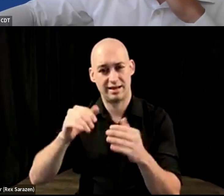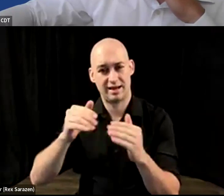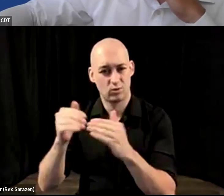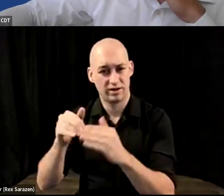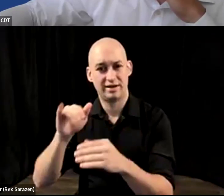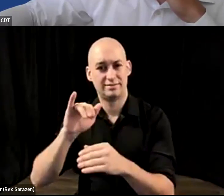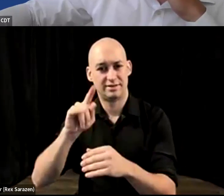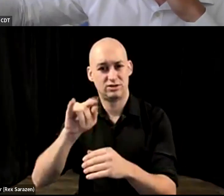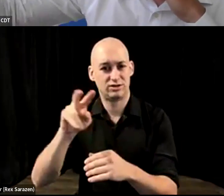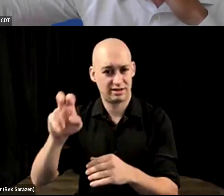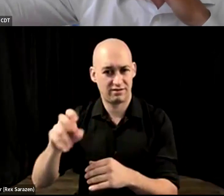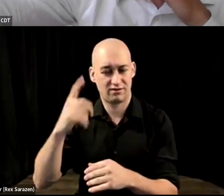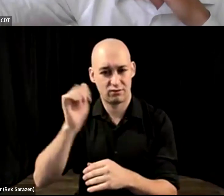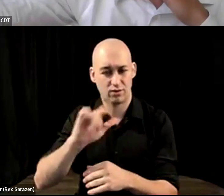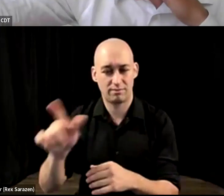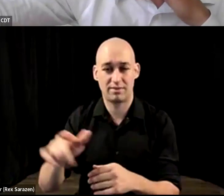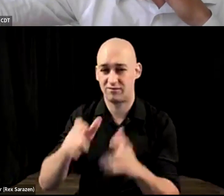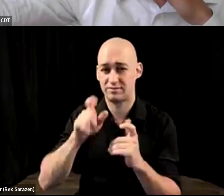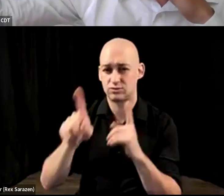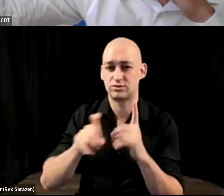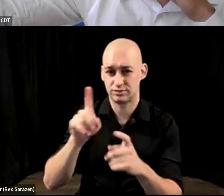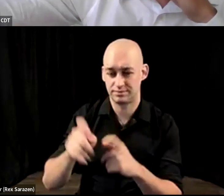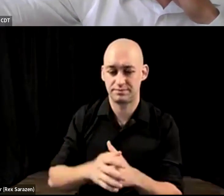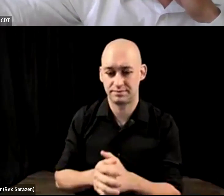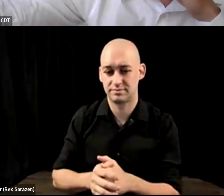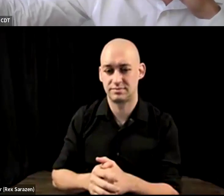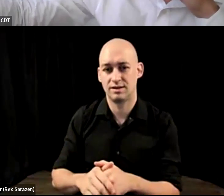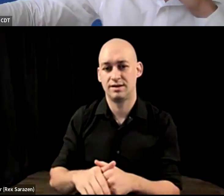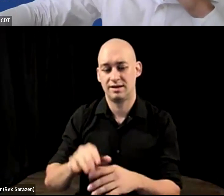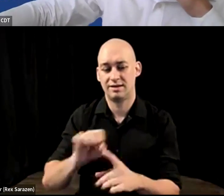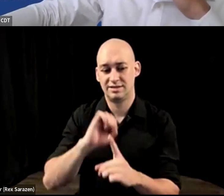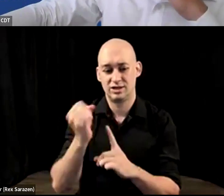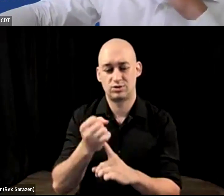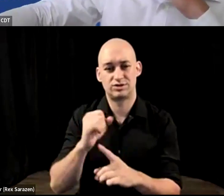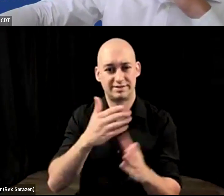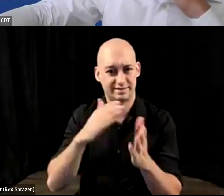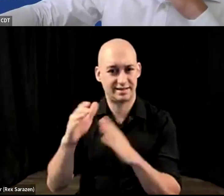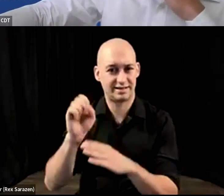And I had just a quick question, you know, in the case of the city of San Diego, we will not